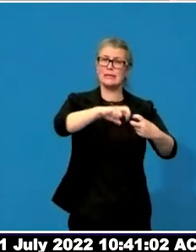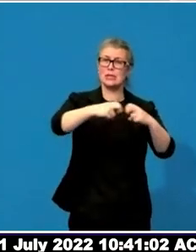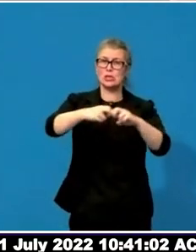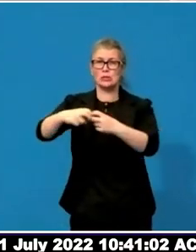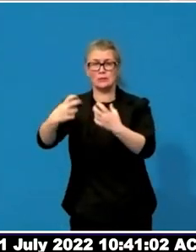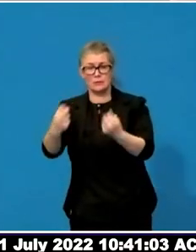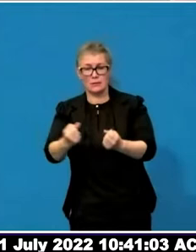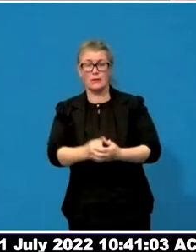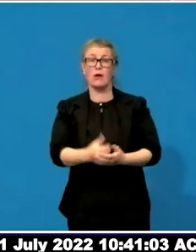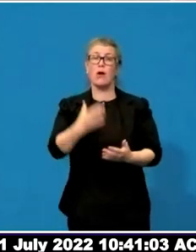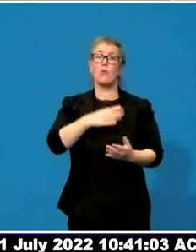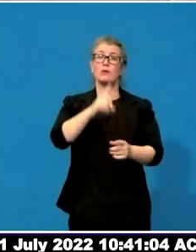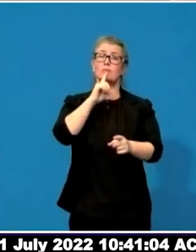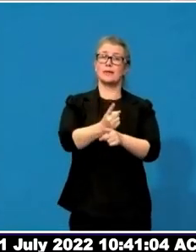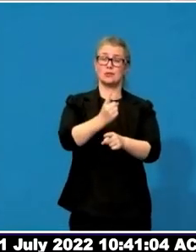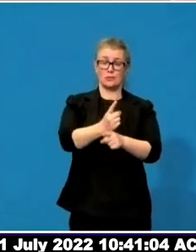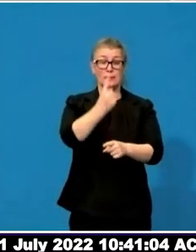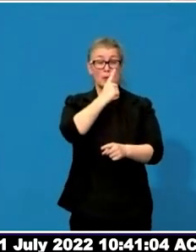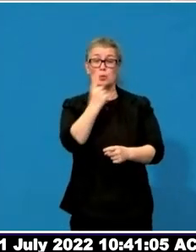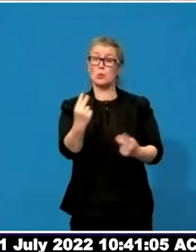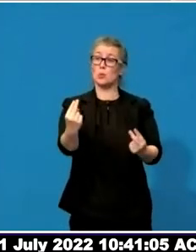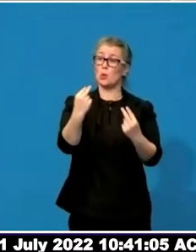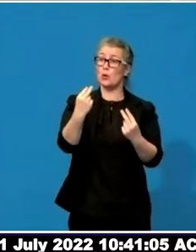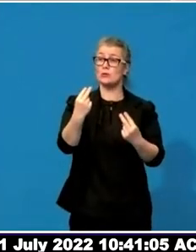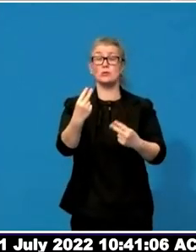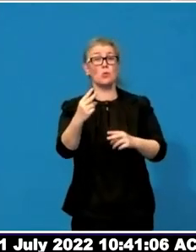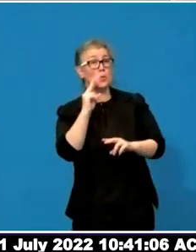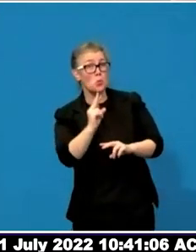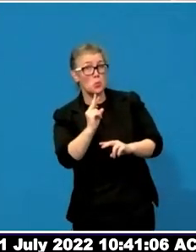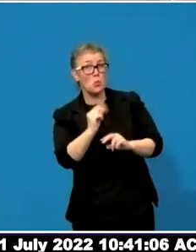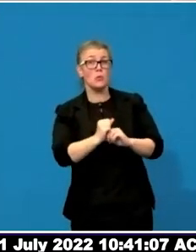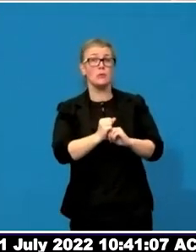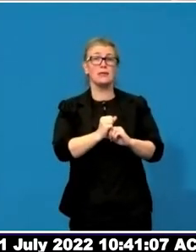watching or listening that, from time to time in public hearings, evidence may be